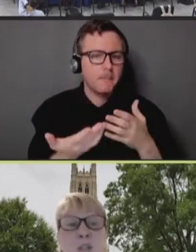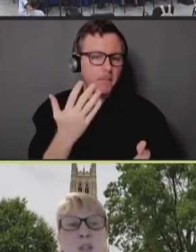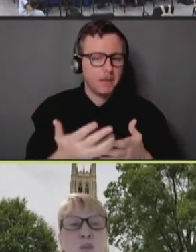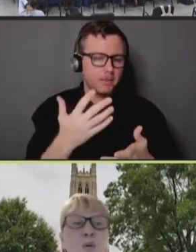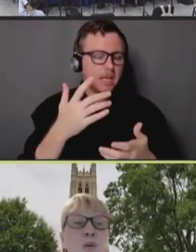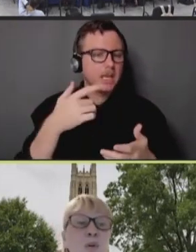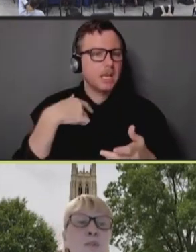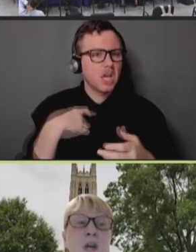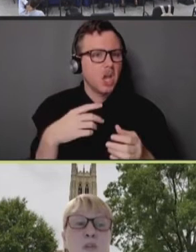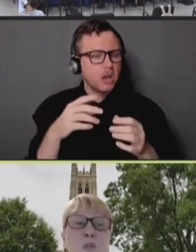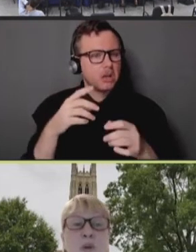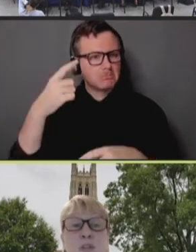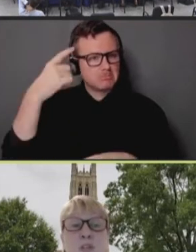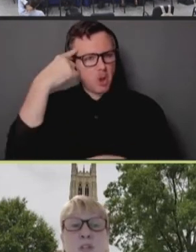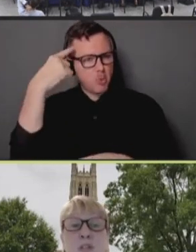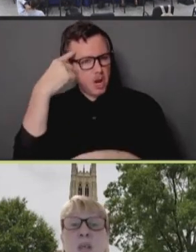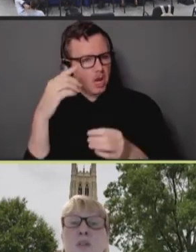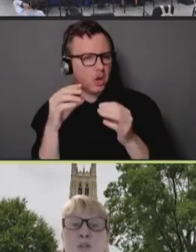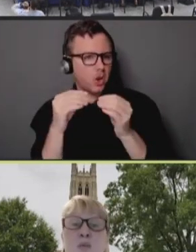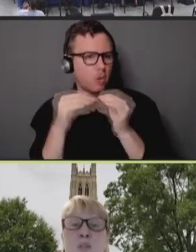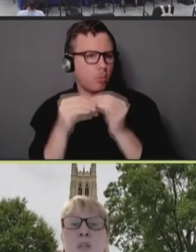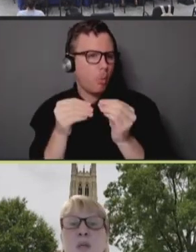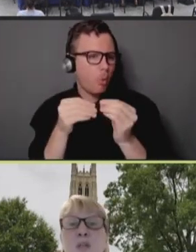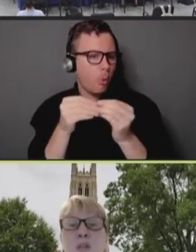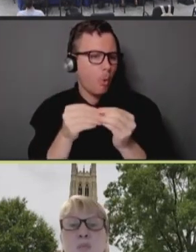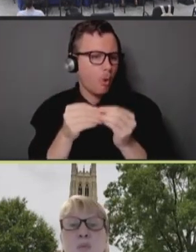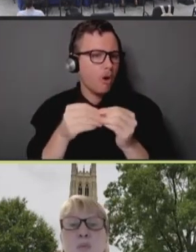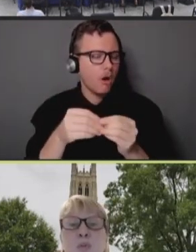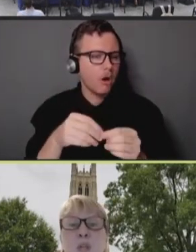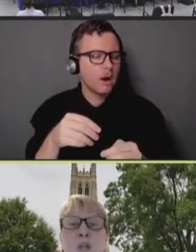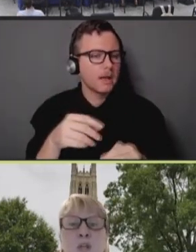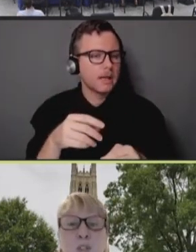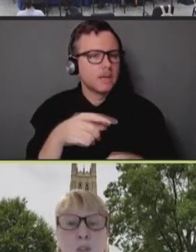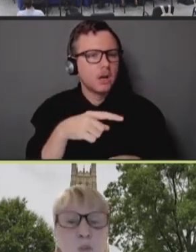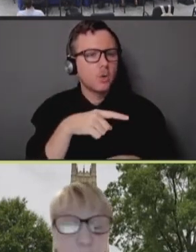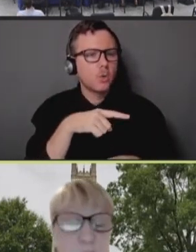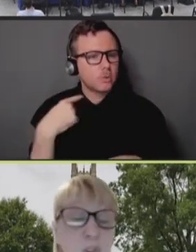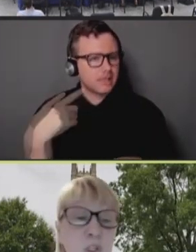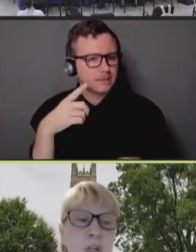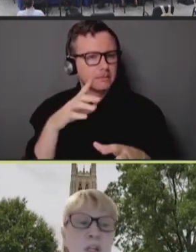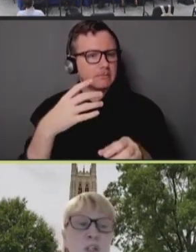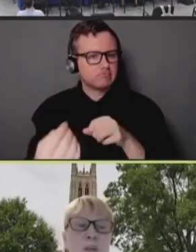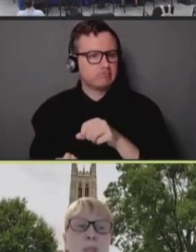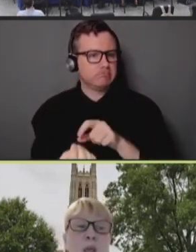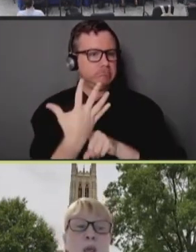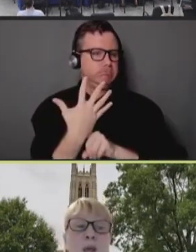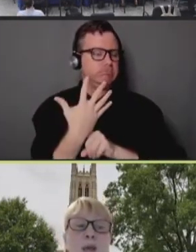to various pathogens. Hence, through this, contribute to neurodegeneration.